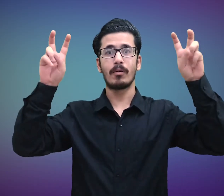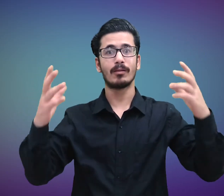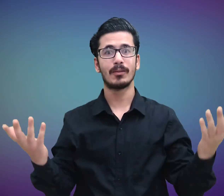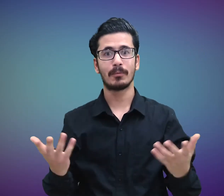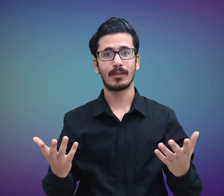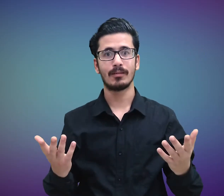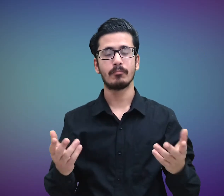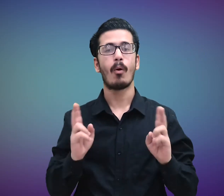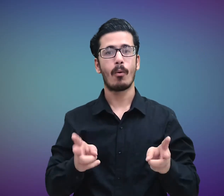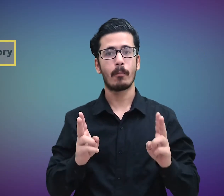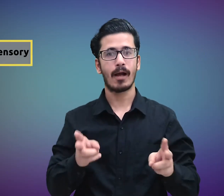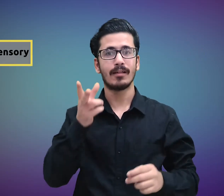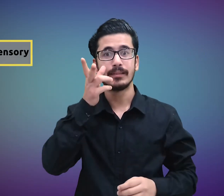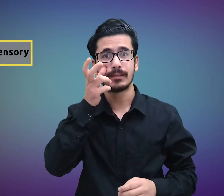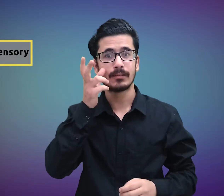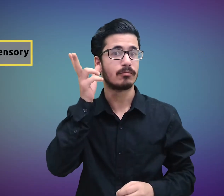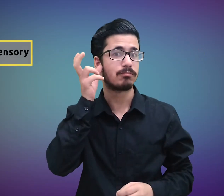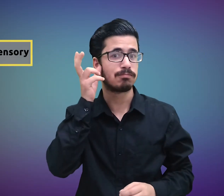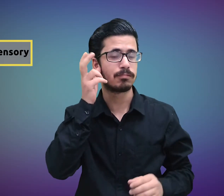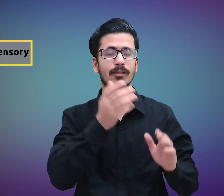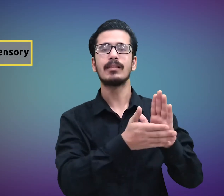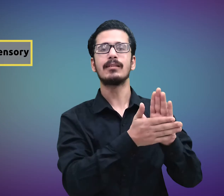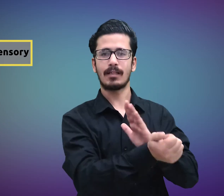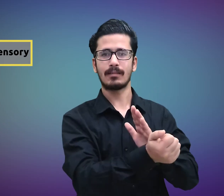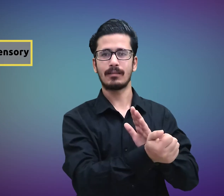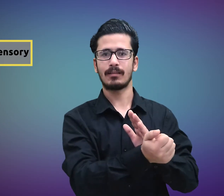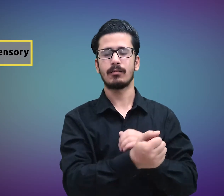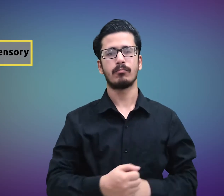Today's topic is ''Normal sensory perpetual abilities''.